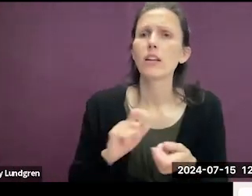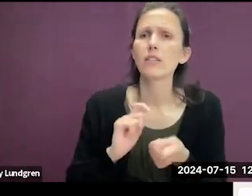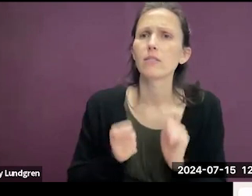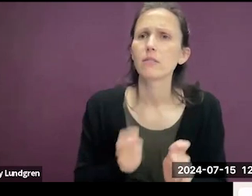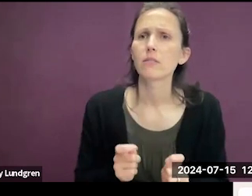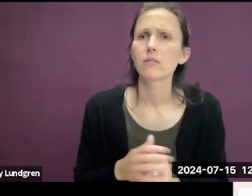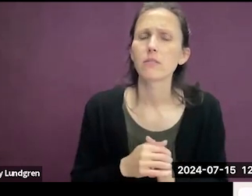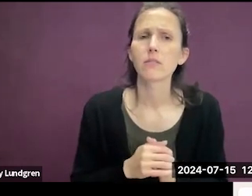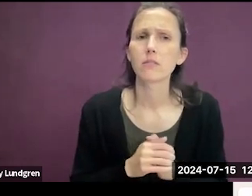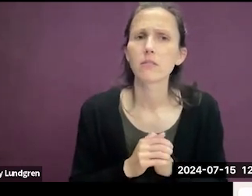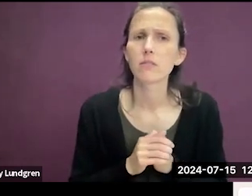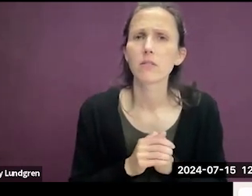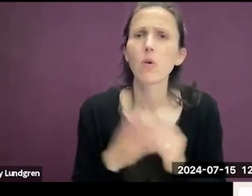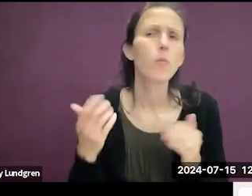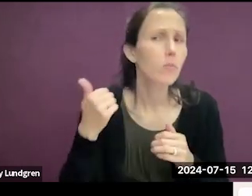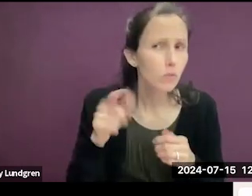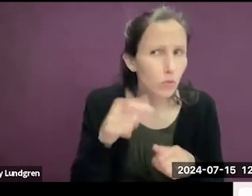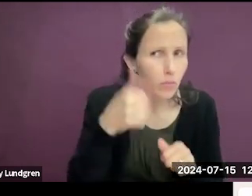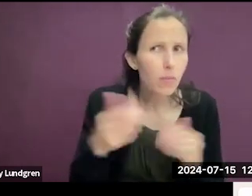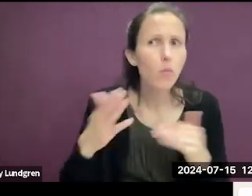that I should be using according to our guidelines?